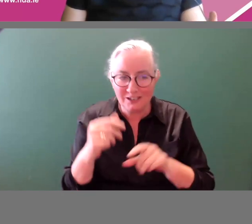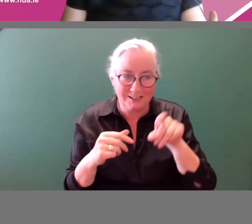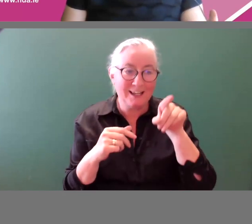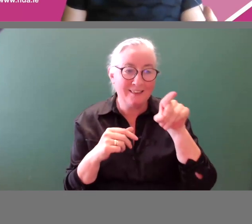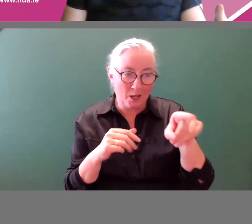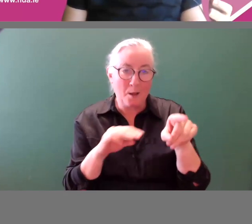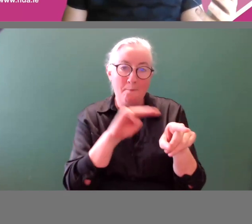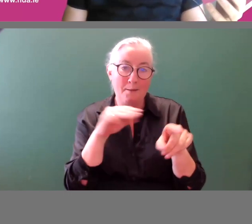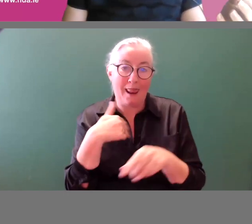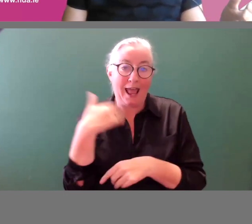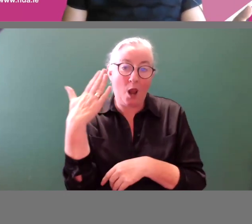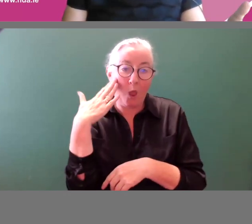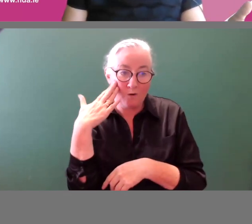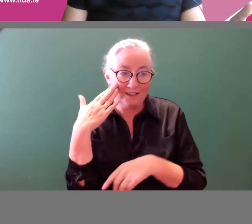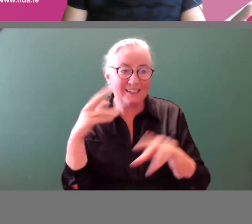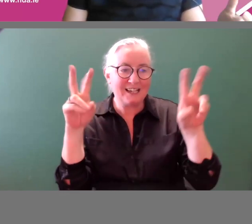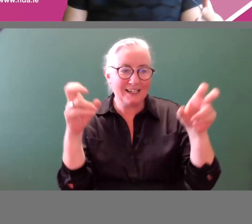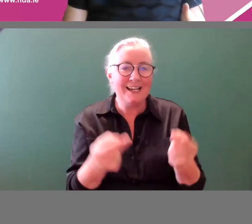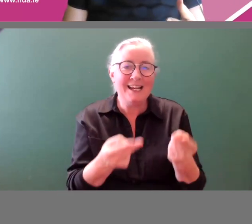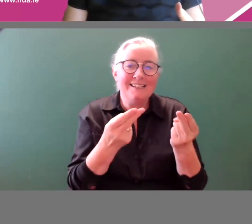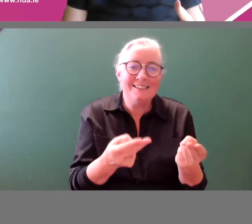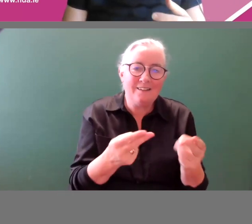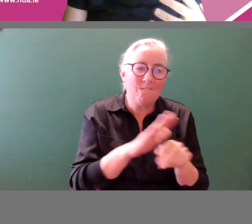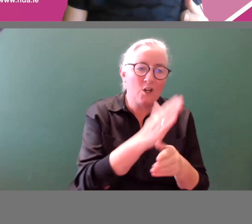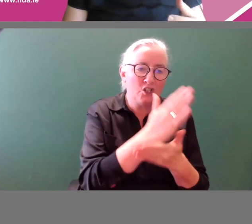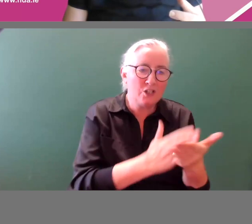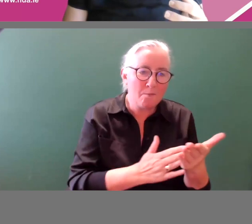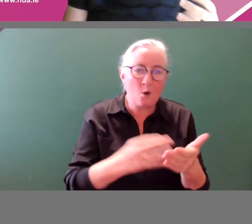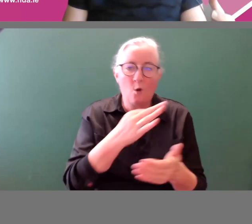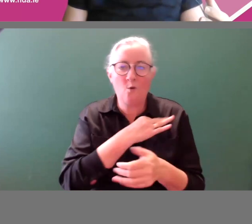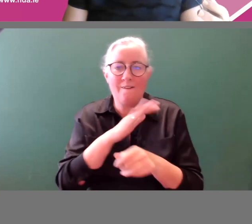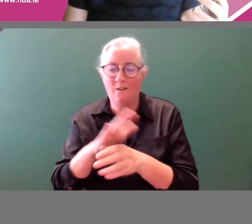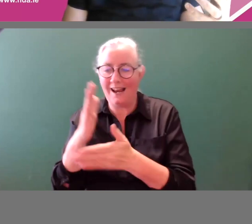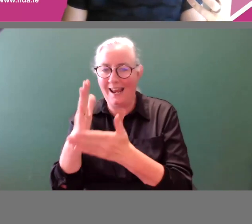I know and the title on this is necessary for some, good for everyone. So this benefit in Norway